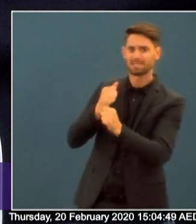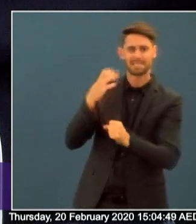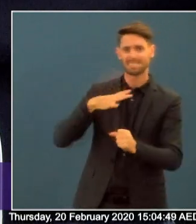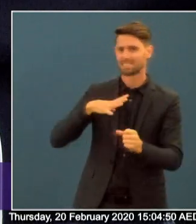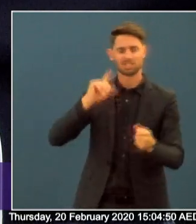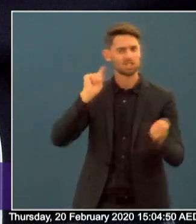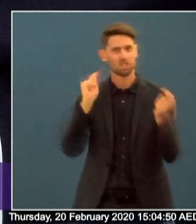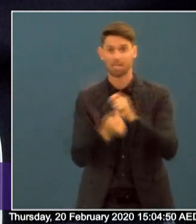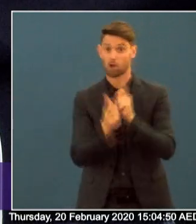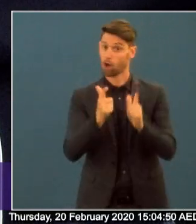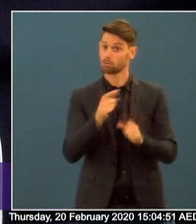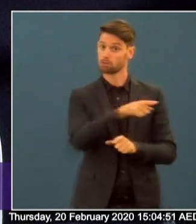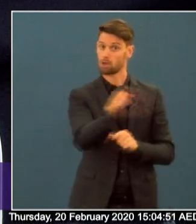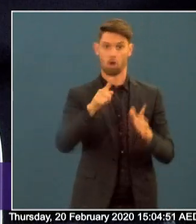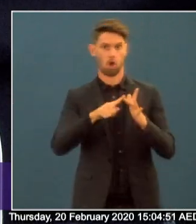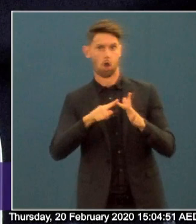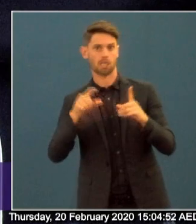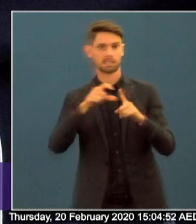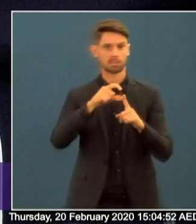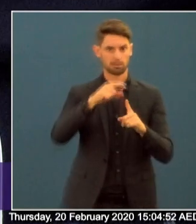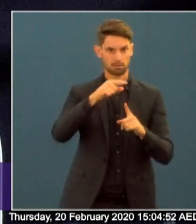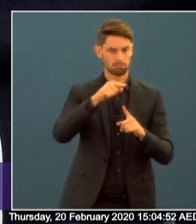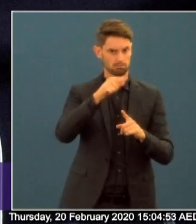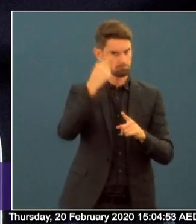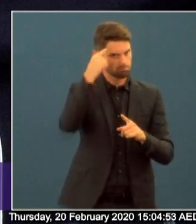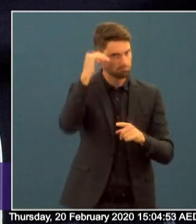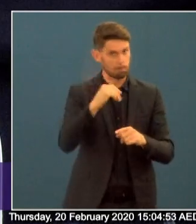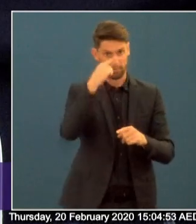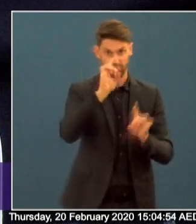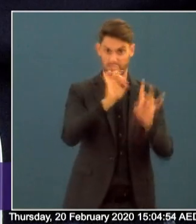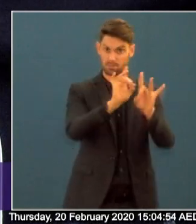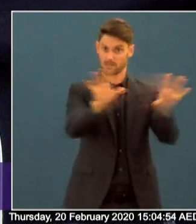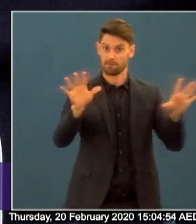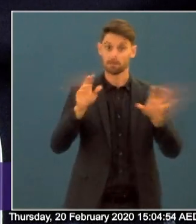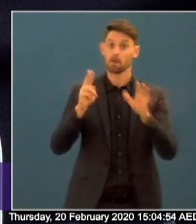And so I'm very pleased that New South Wales Health has seen fit